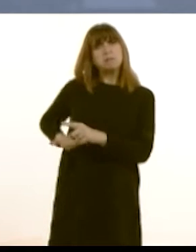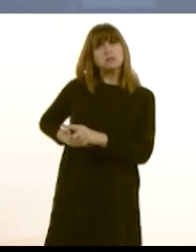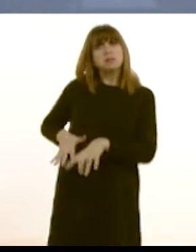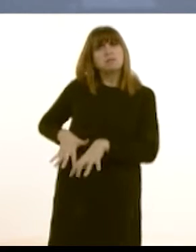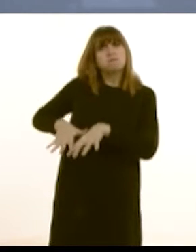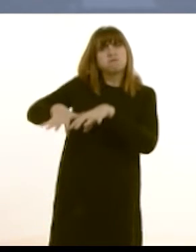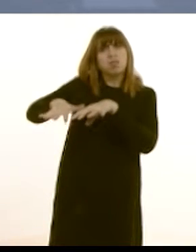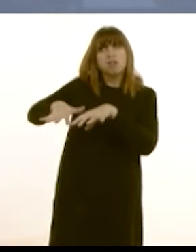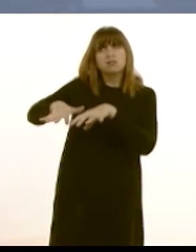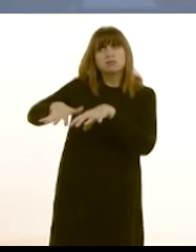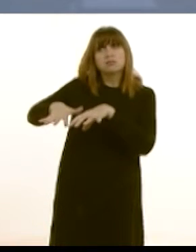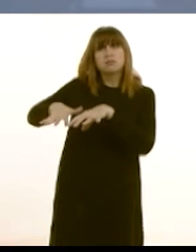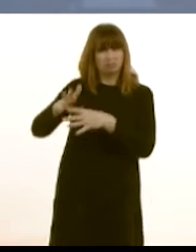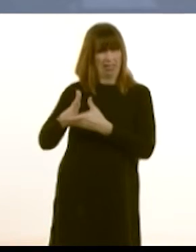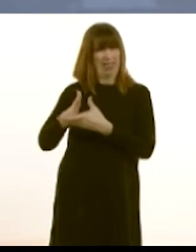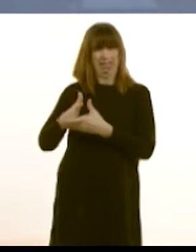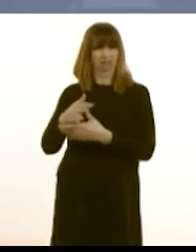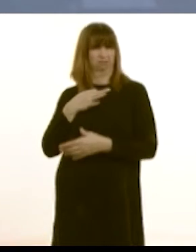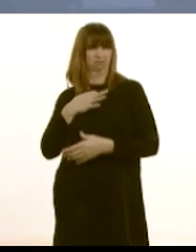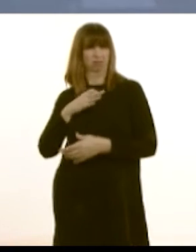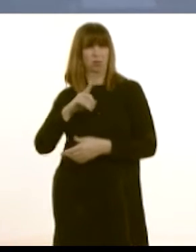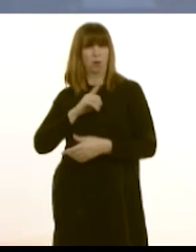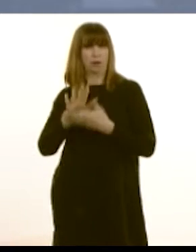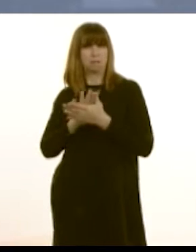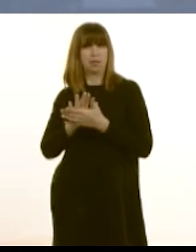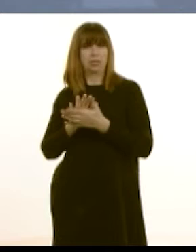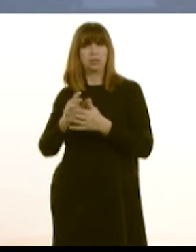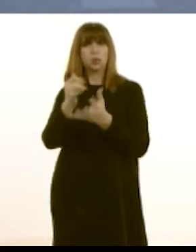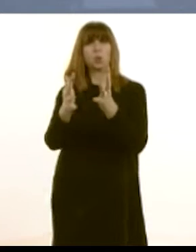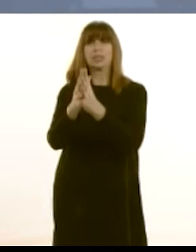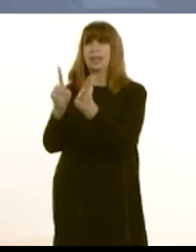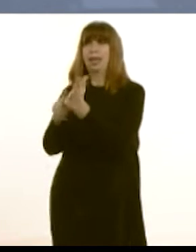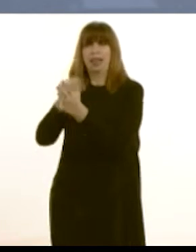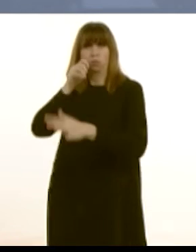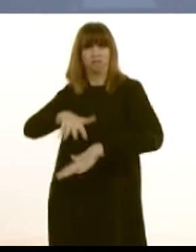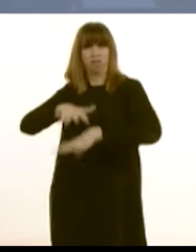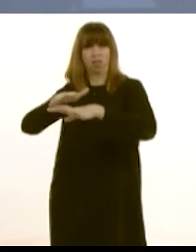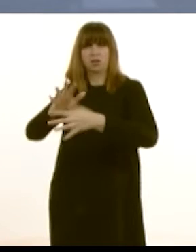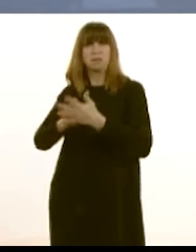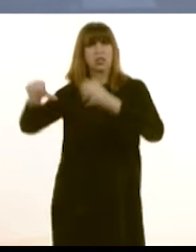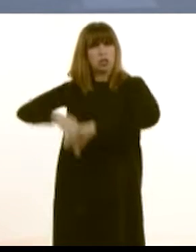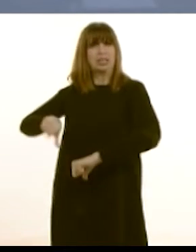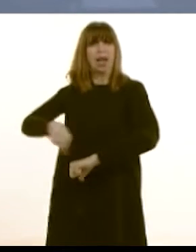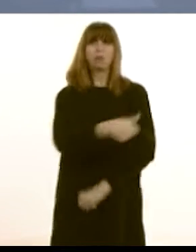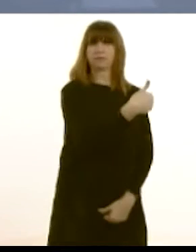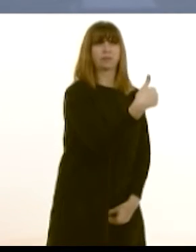chunks of Swansea and a significant proportion of Llanelli underwater as well. So, itís a ridiculous and conflicting situation.